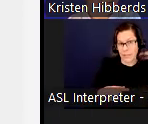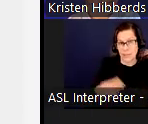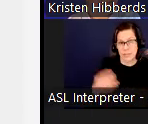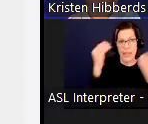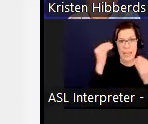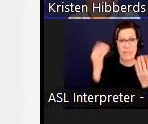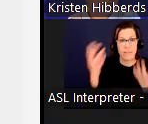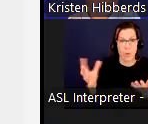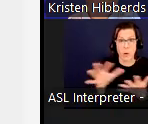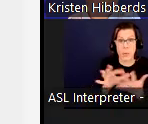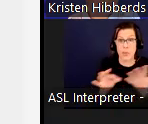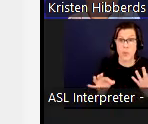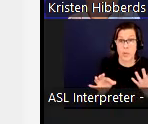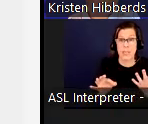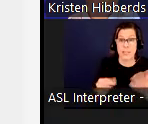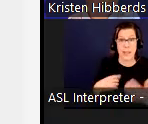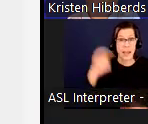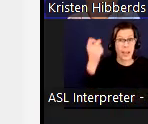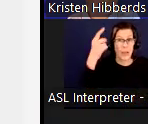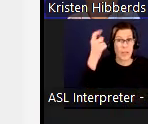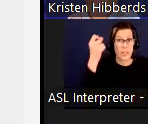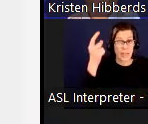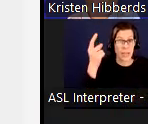I understand the freedom of undue influence,